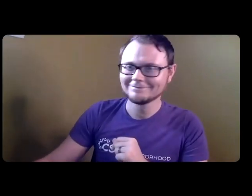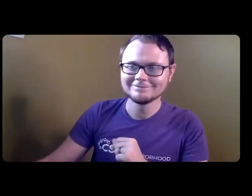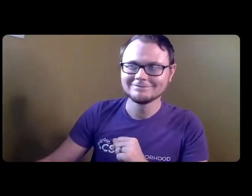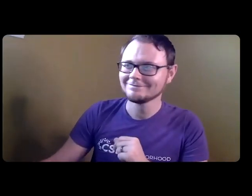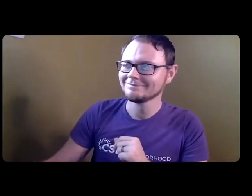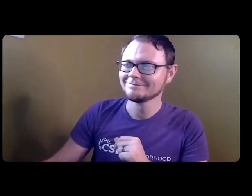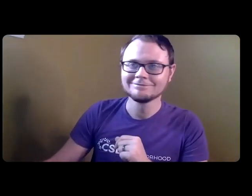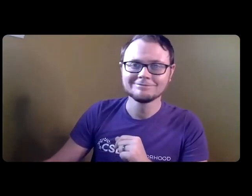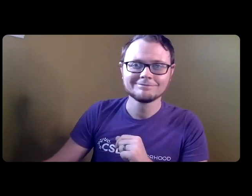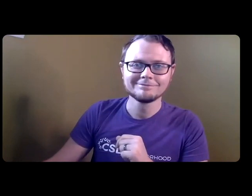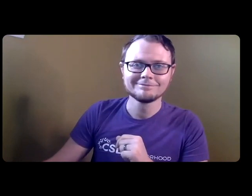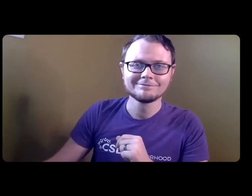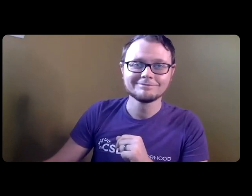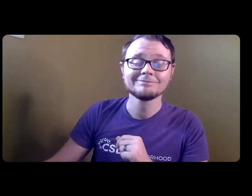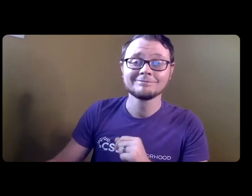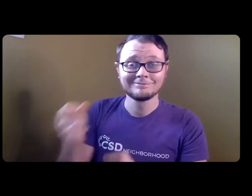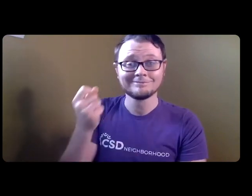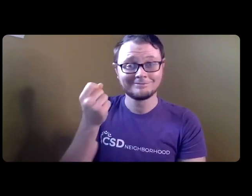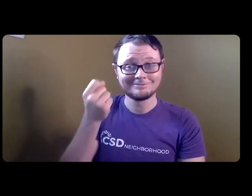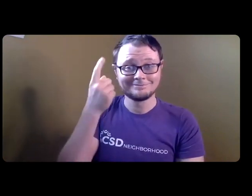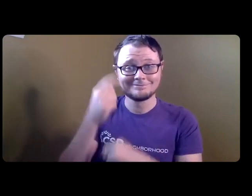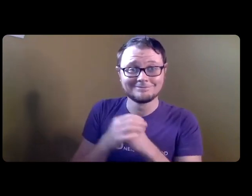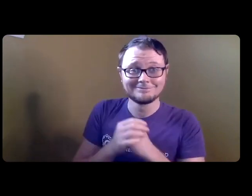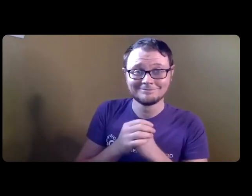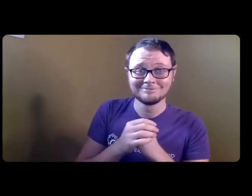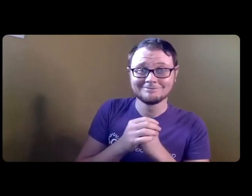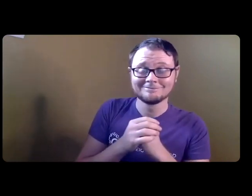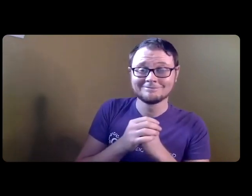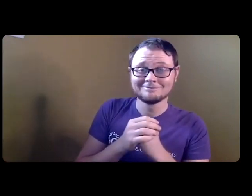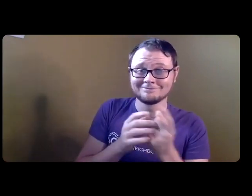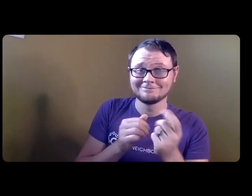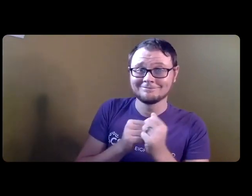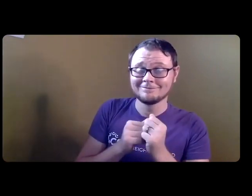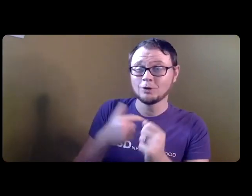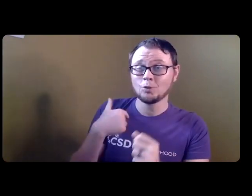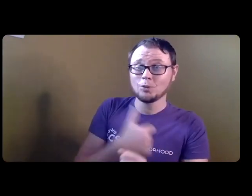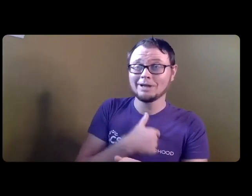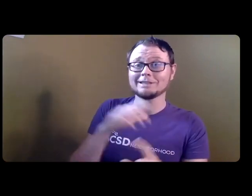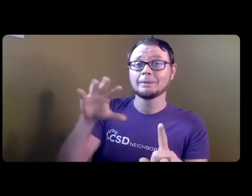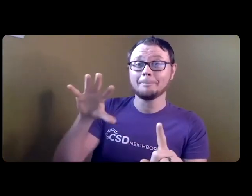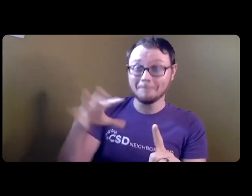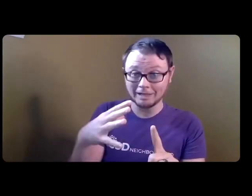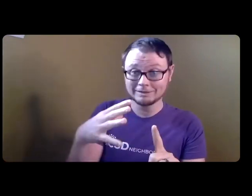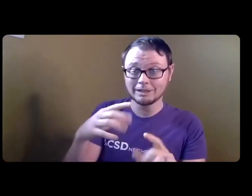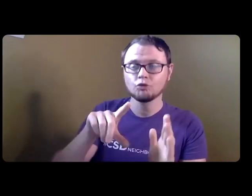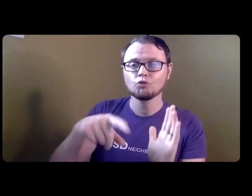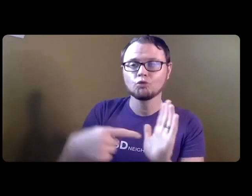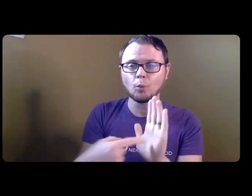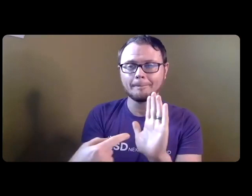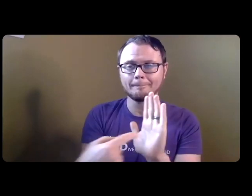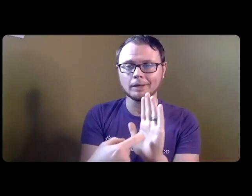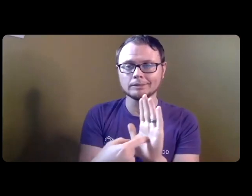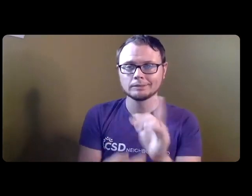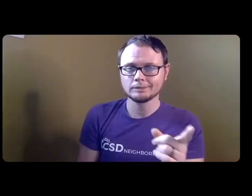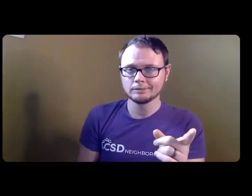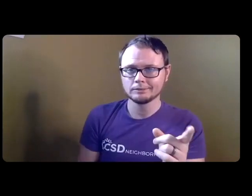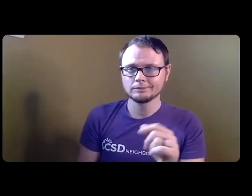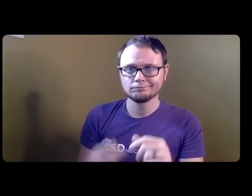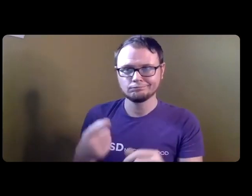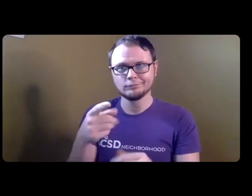slide here to view more about the tool kits.